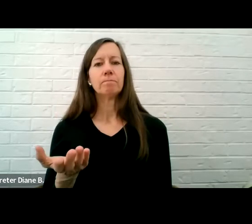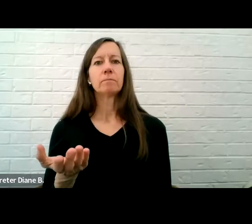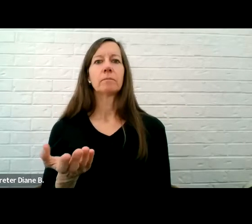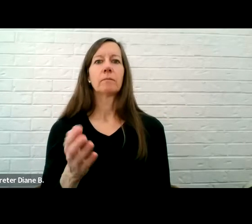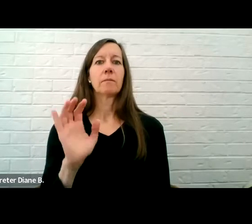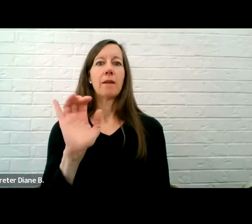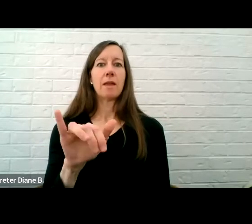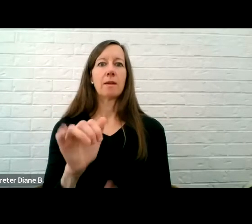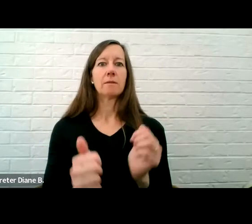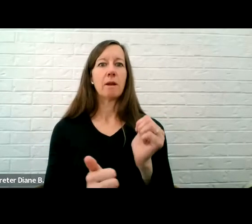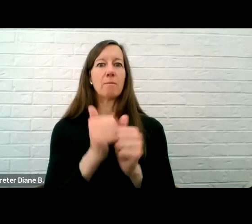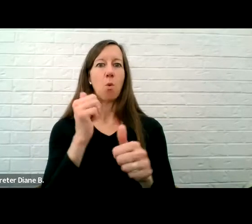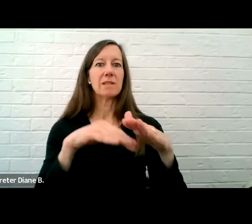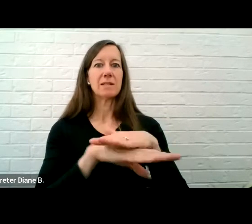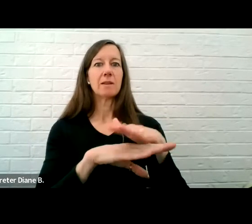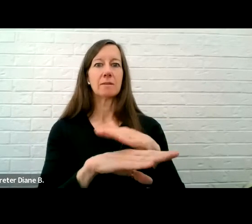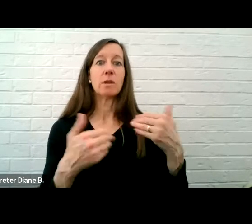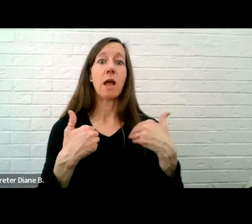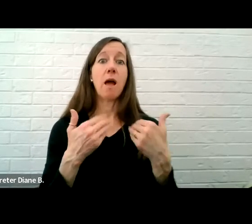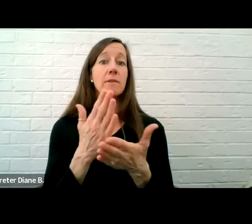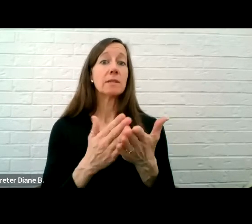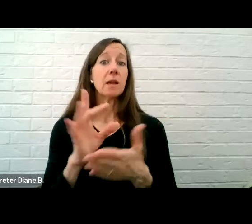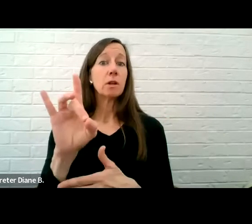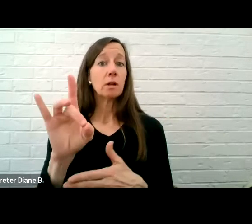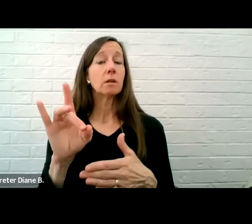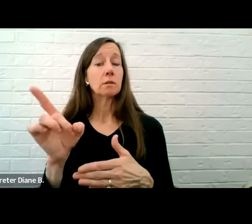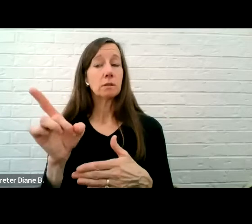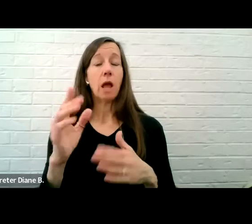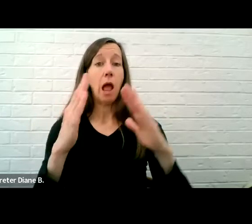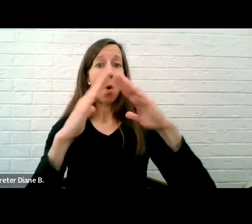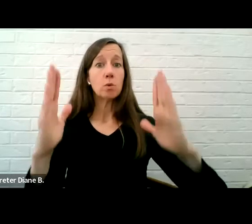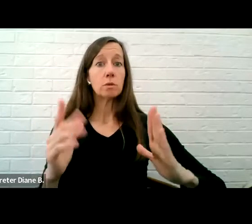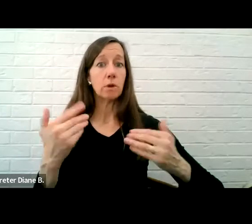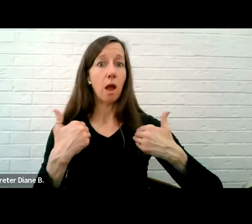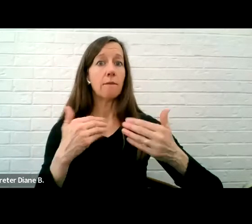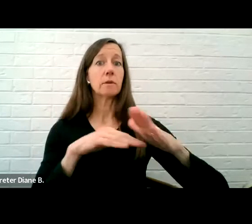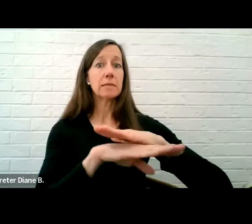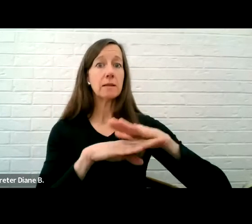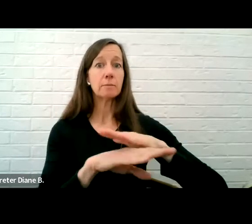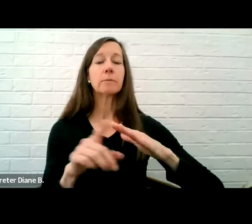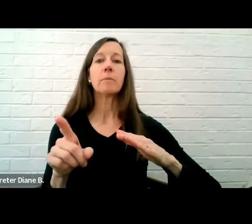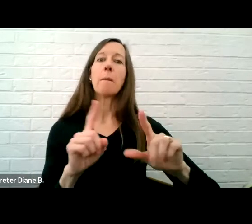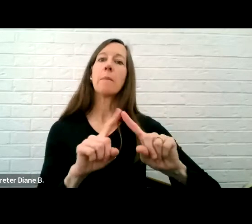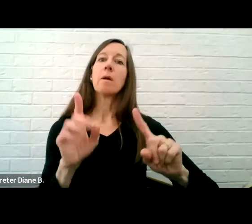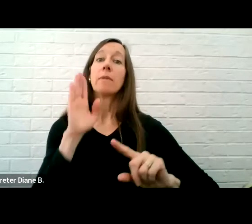They would have. Section 8. Housing that was accessible, and they helped you with some of the questions.